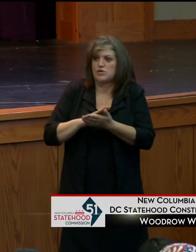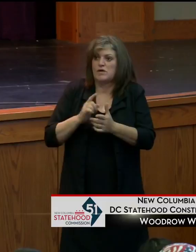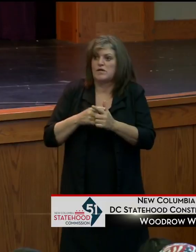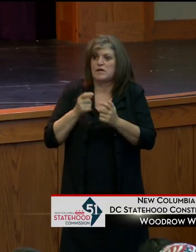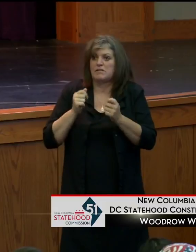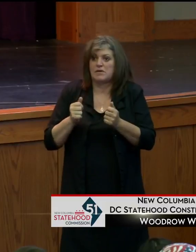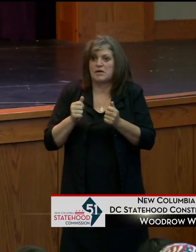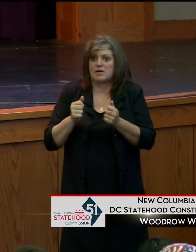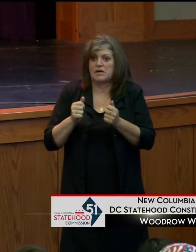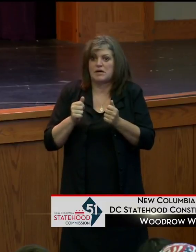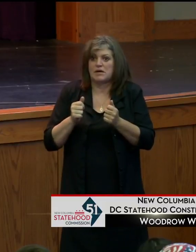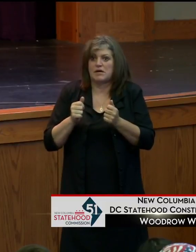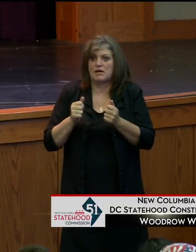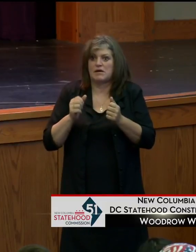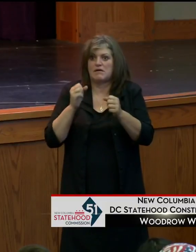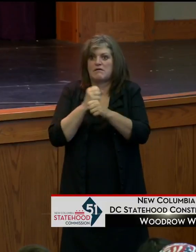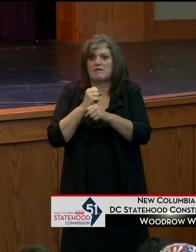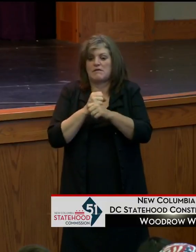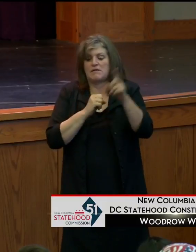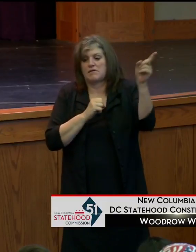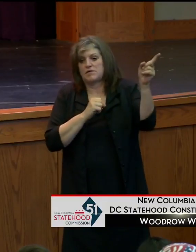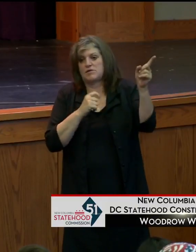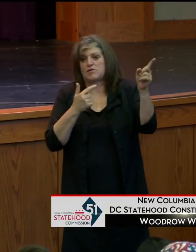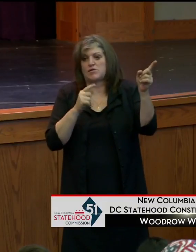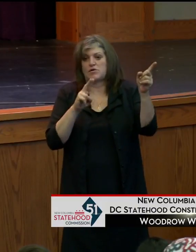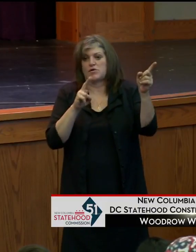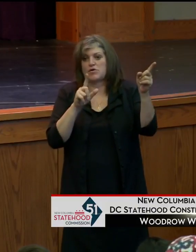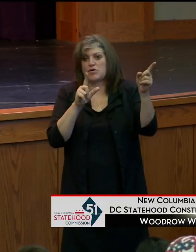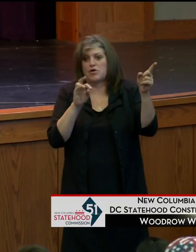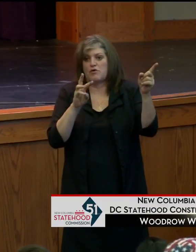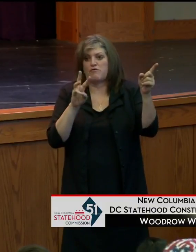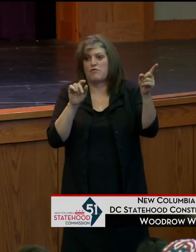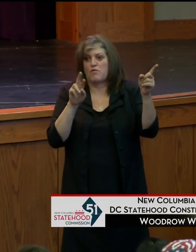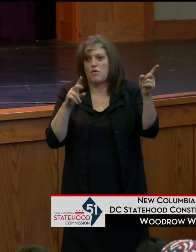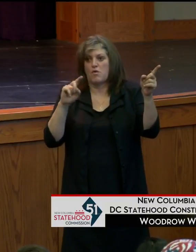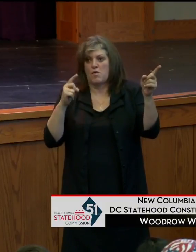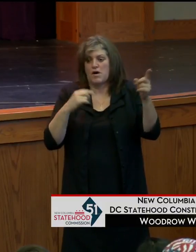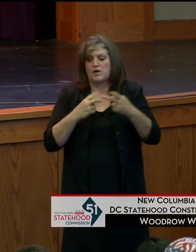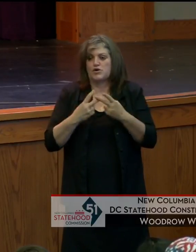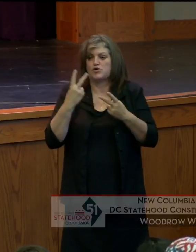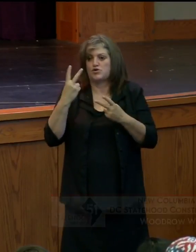ENDED UP FIGHTING IN GULF WAR ONE PLUS TWO TOURS IN